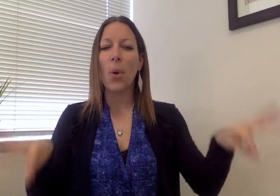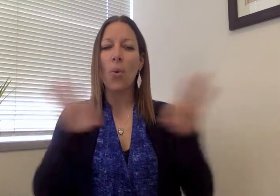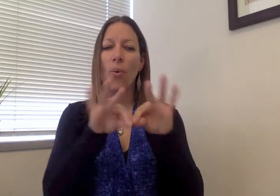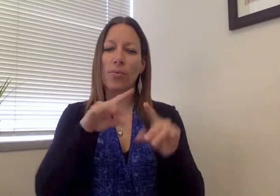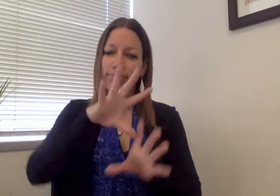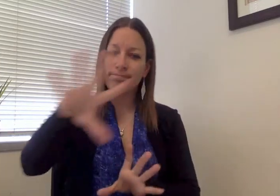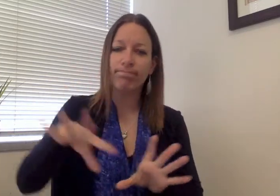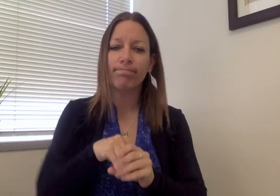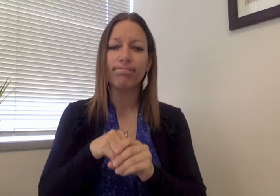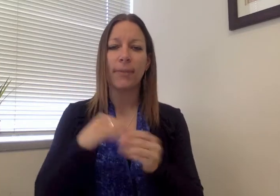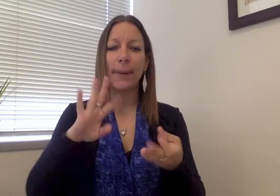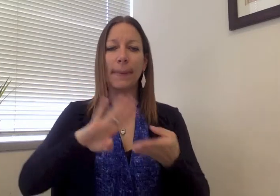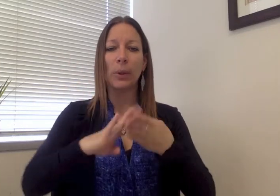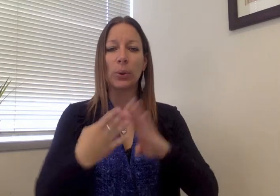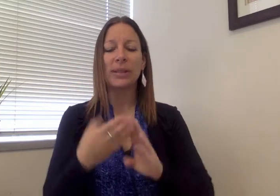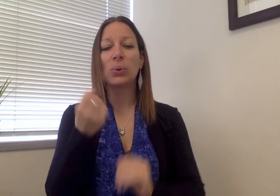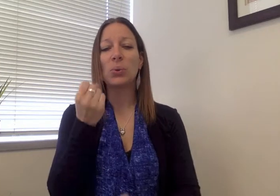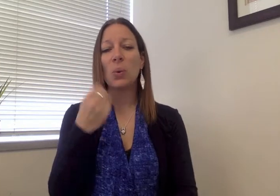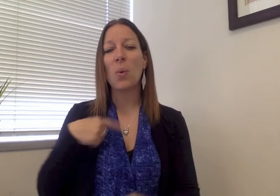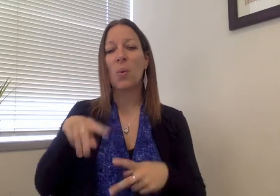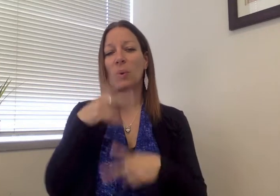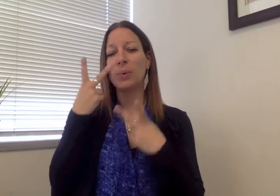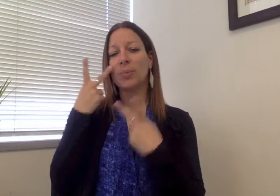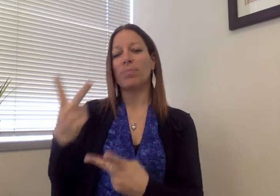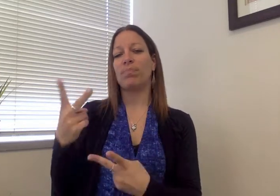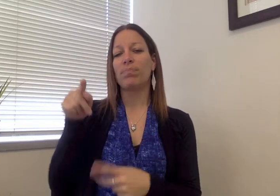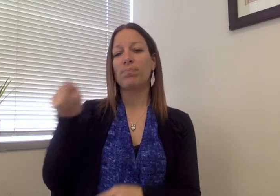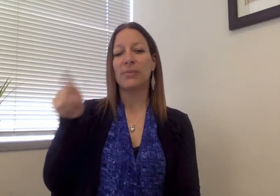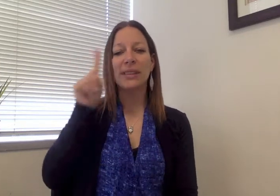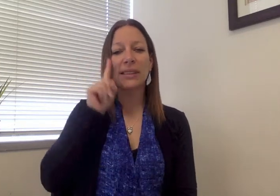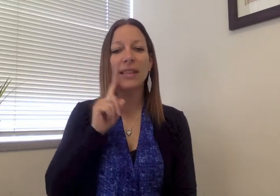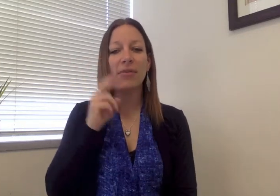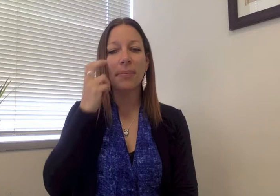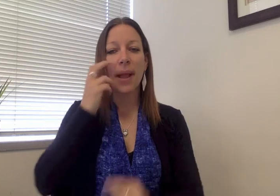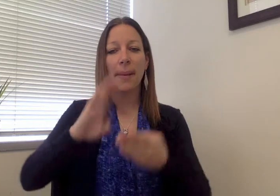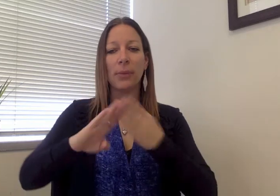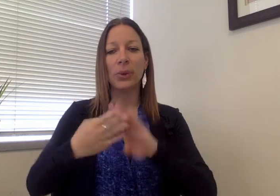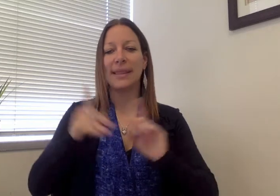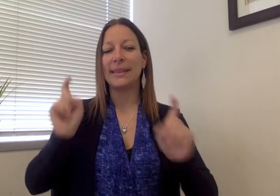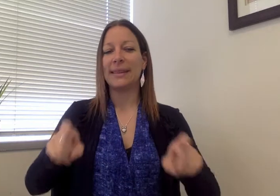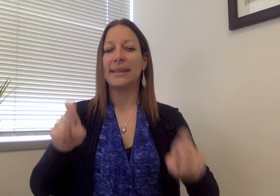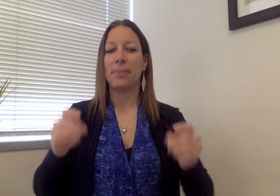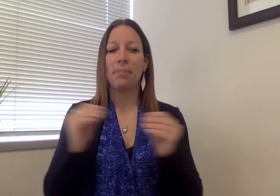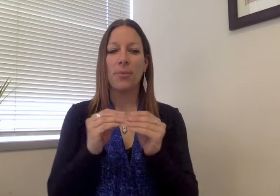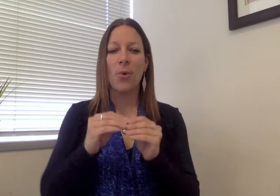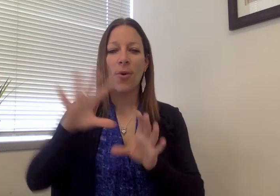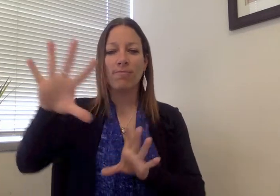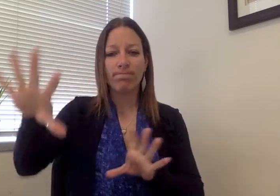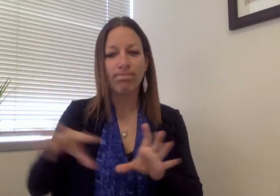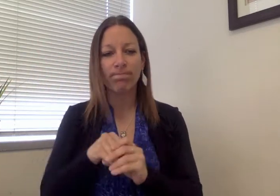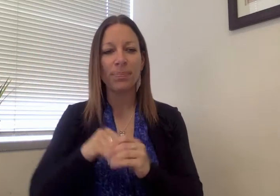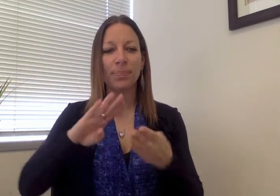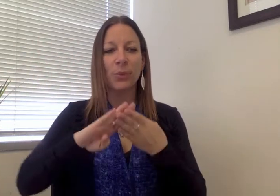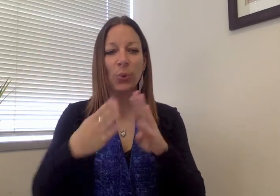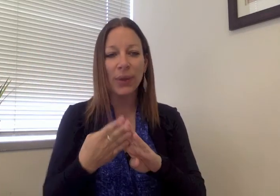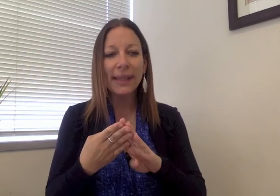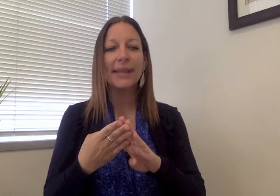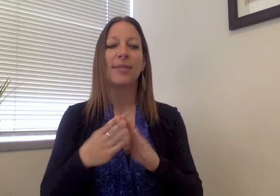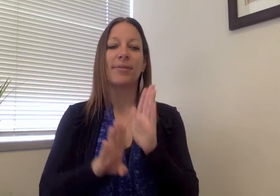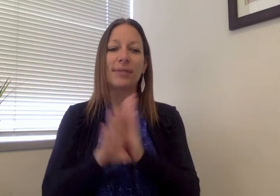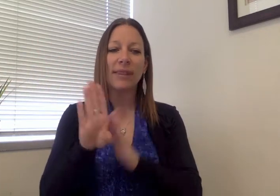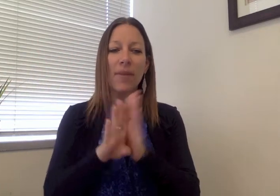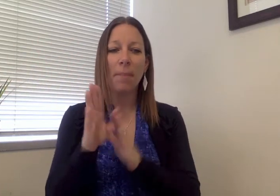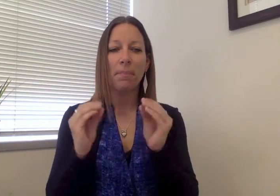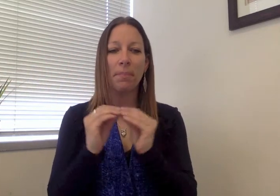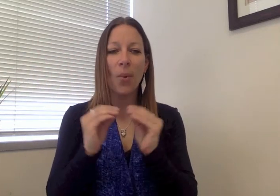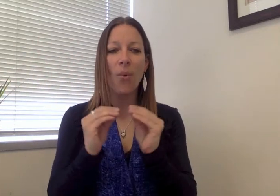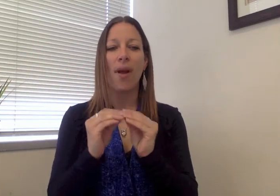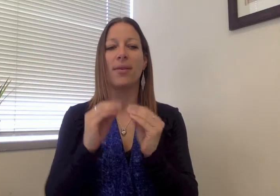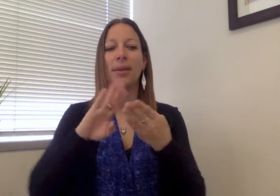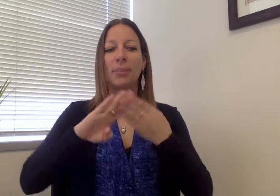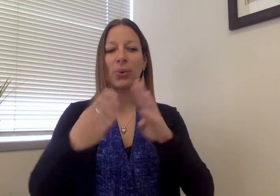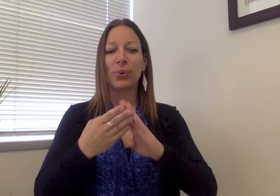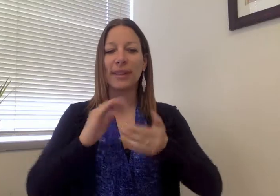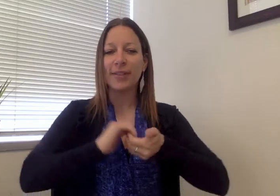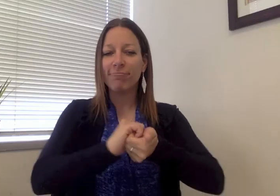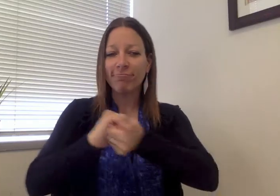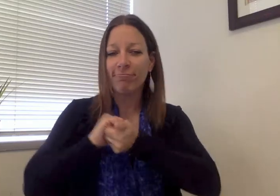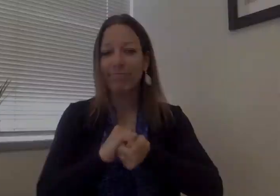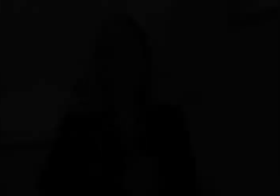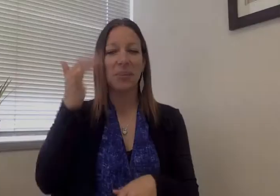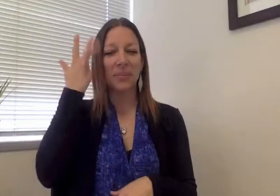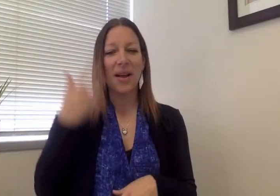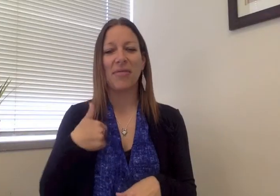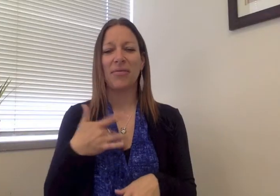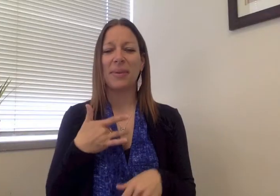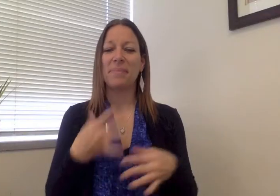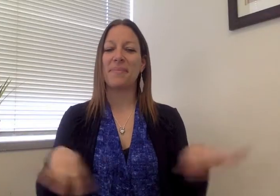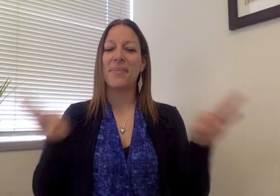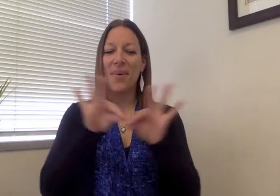to be included, to have more community involvement, and to develop community collaboration. Therefore,